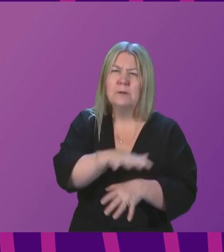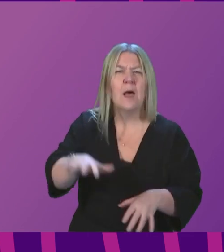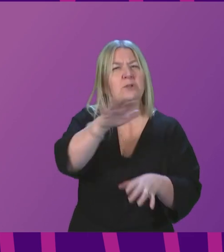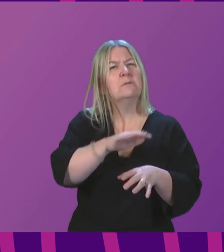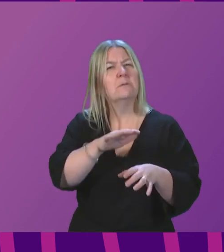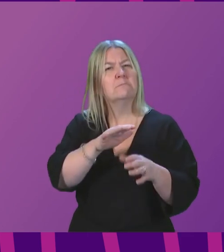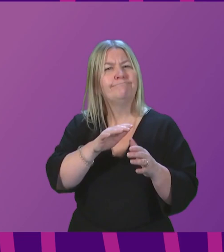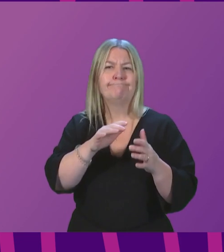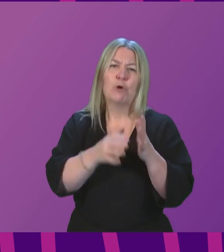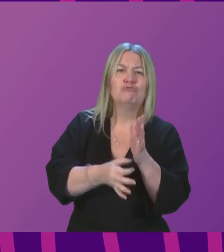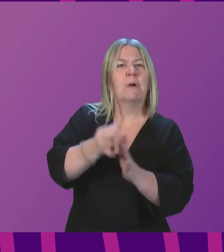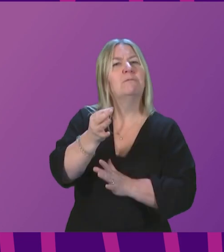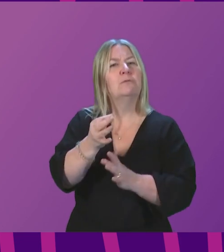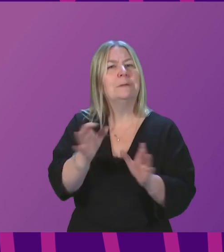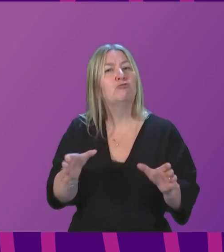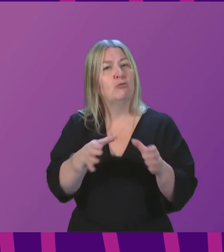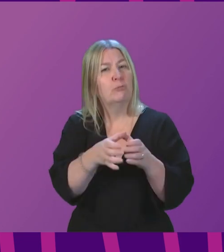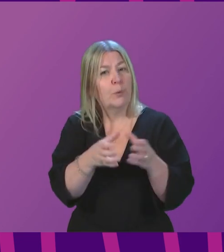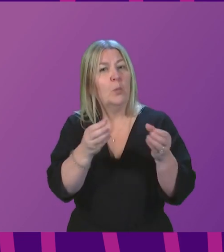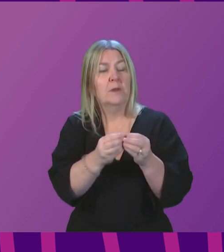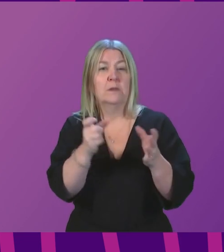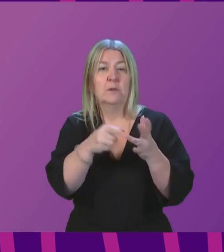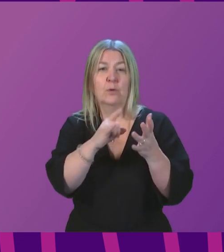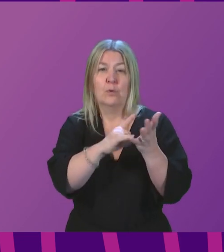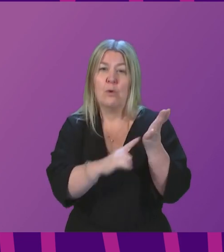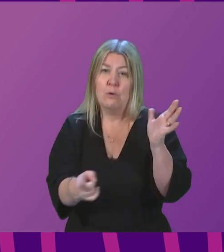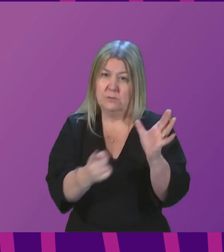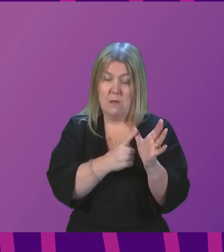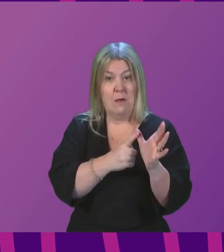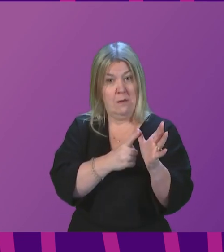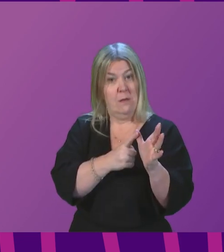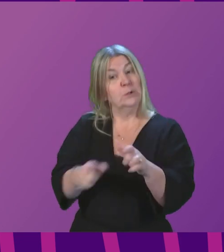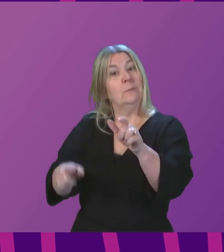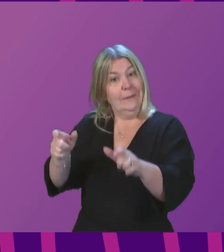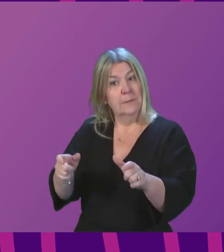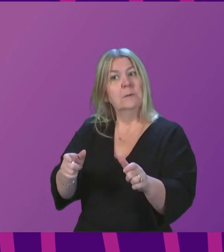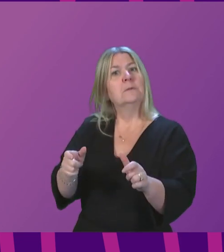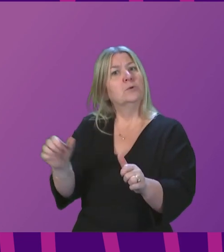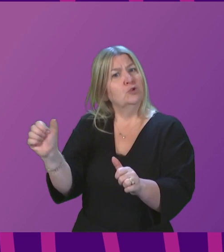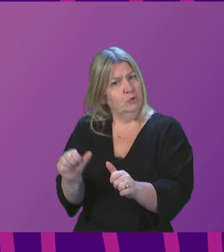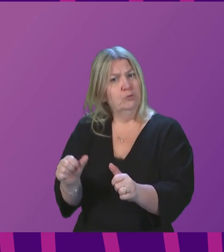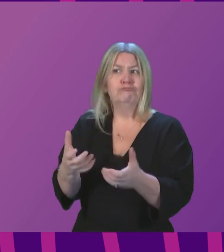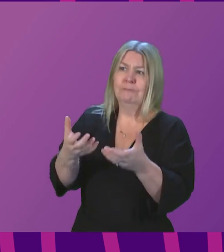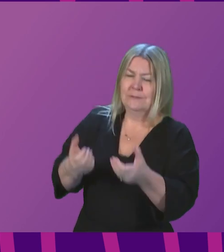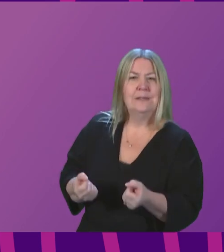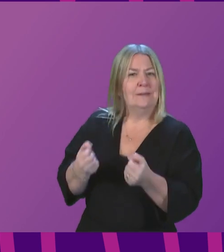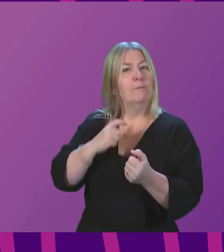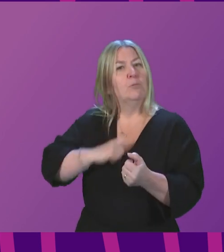the Convention of Scottish Local Authorities, to ensure that people who are entitled to free personal care get that care, and that free personal care is fully restored and delivered across Scotland?